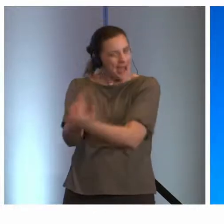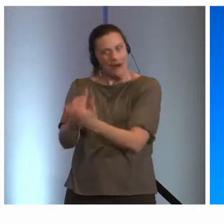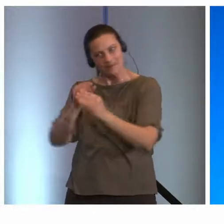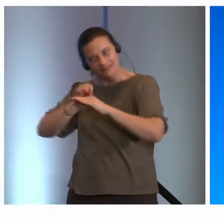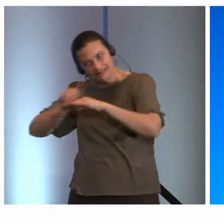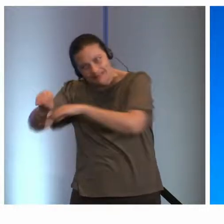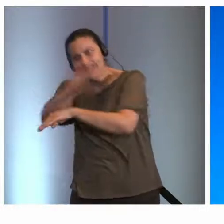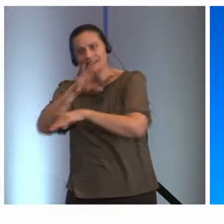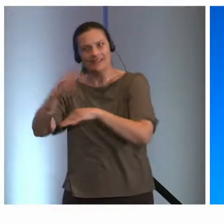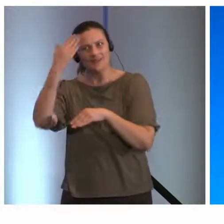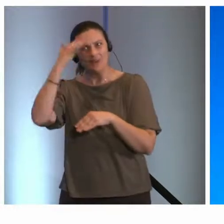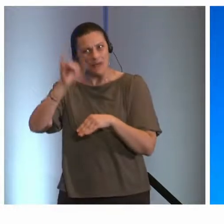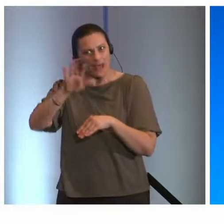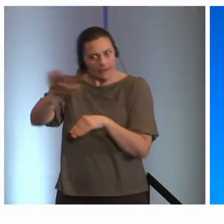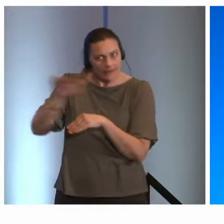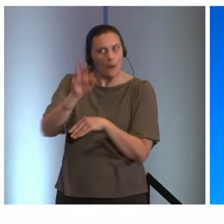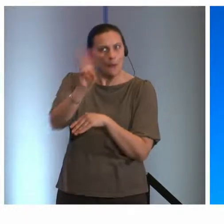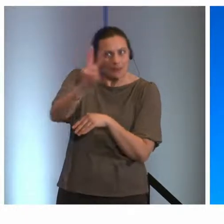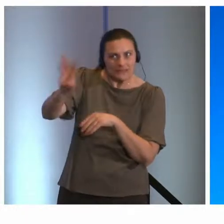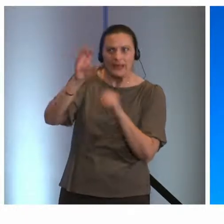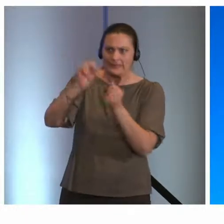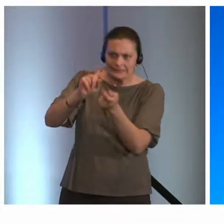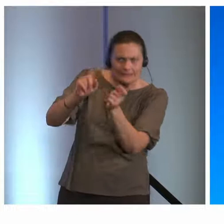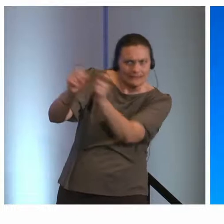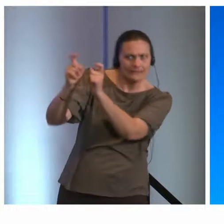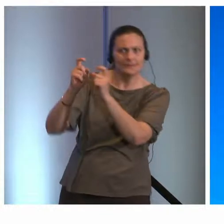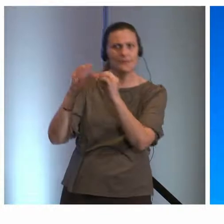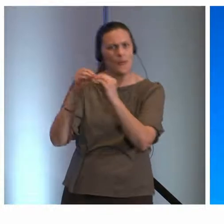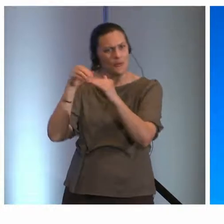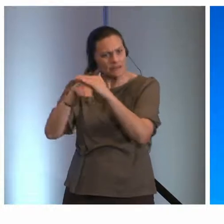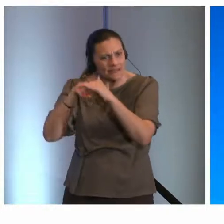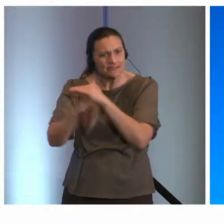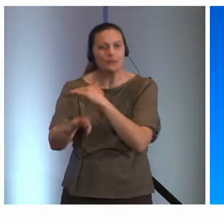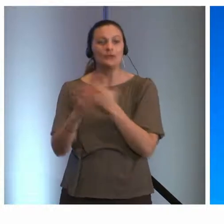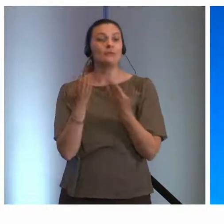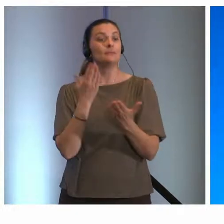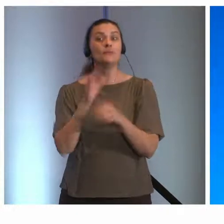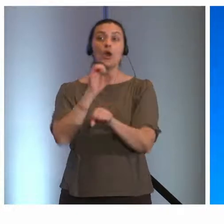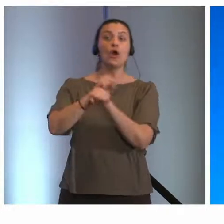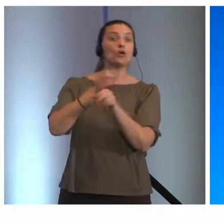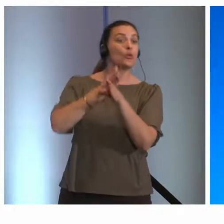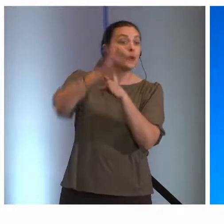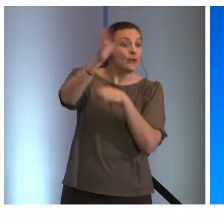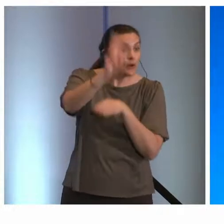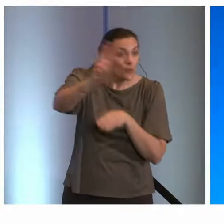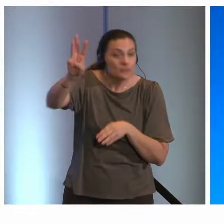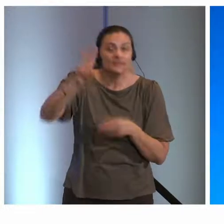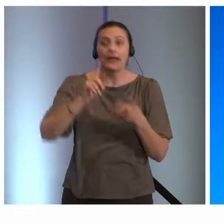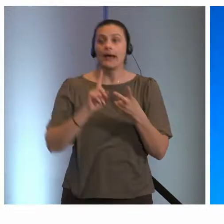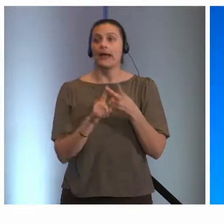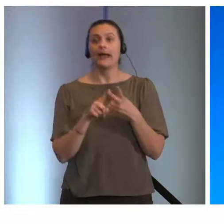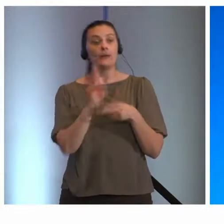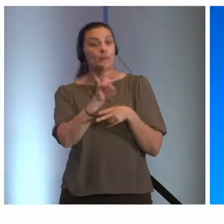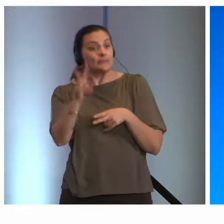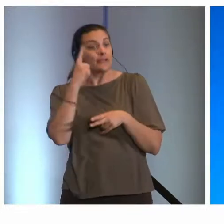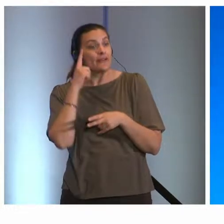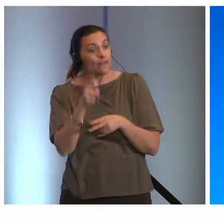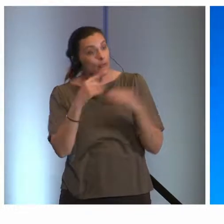gain that mastery, over making sure that Accessibility exists in Web sites from career portals, to product lines et